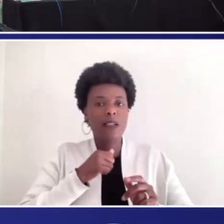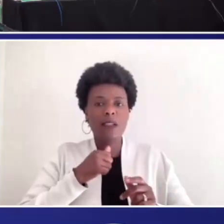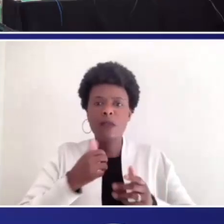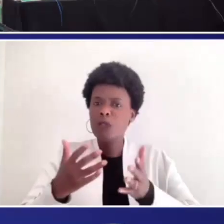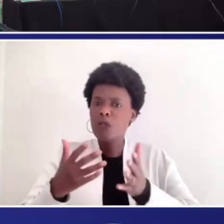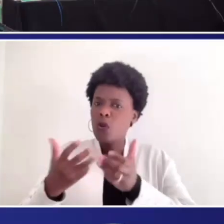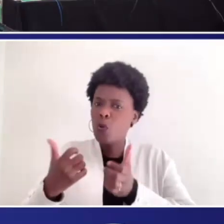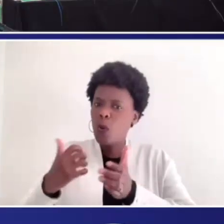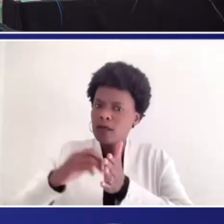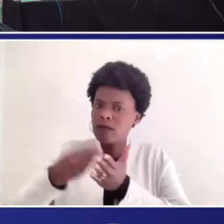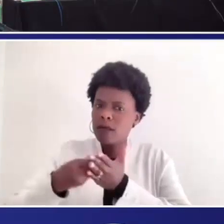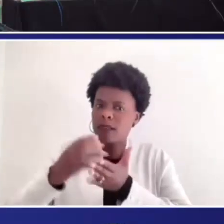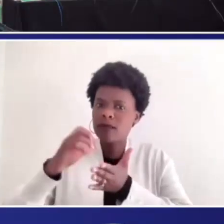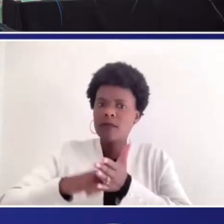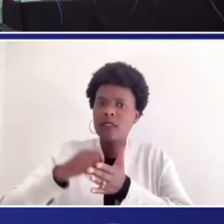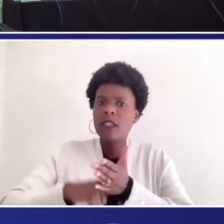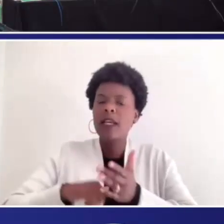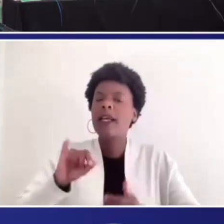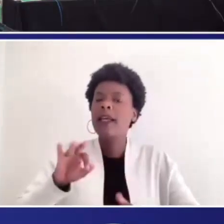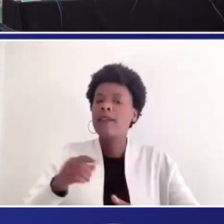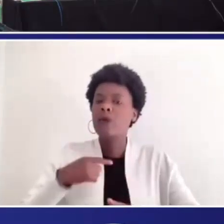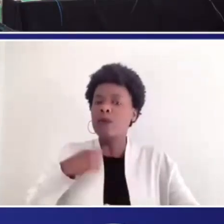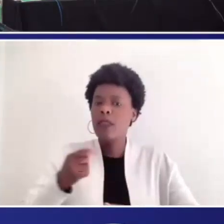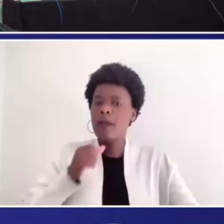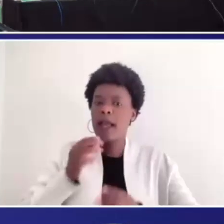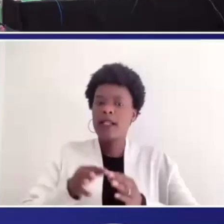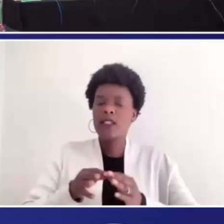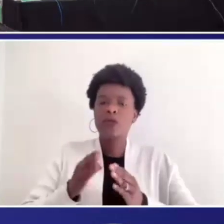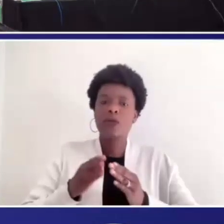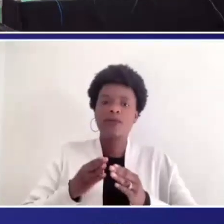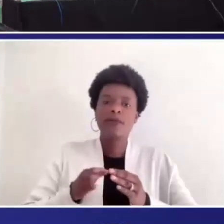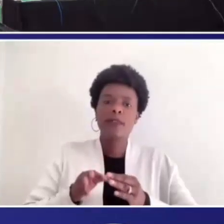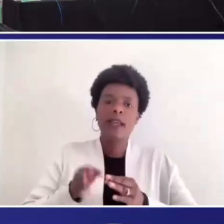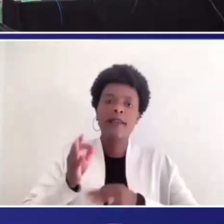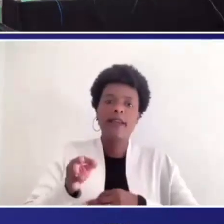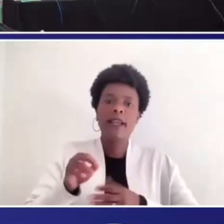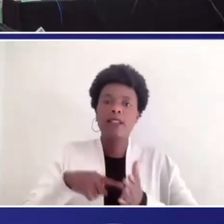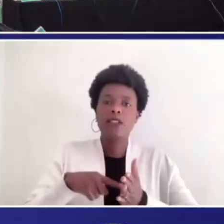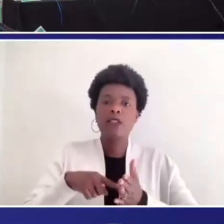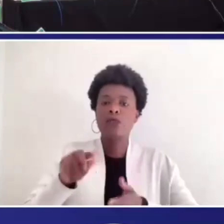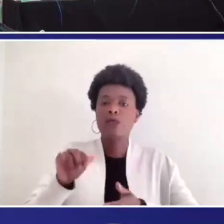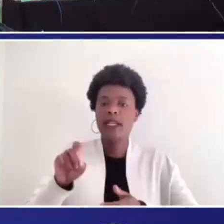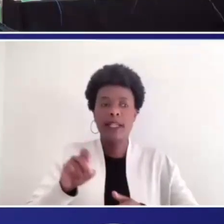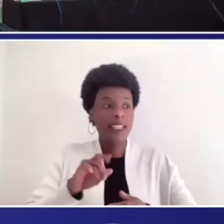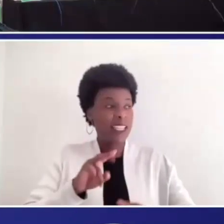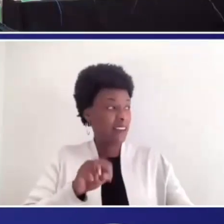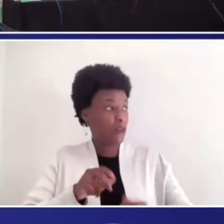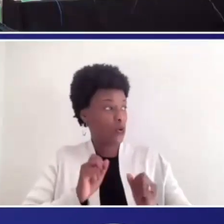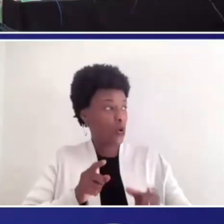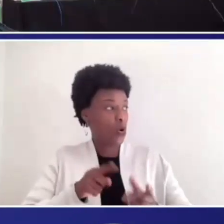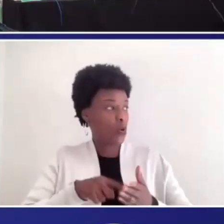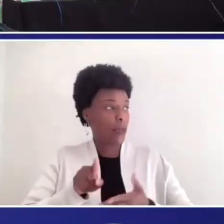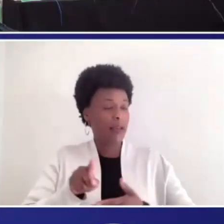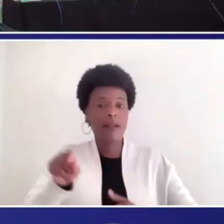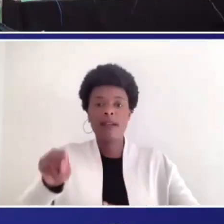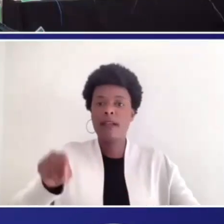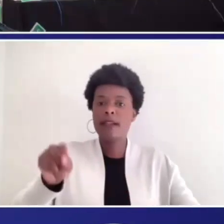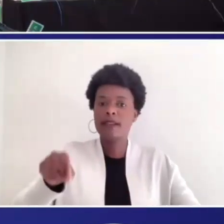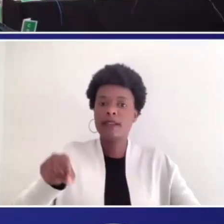. So as long as you tell them not to advance the due date, we'll pick Not to advance the due date, even on autopay? Yes, ma'am. Okay, so I thought you just -- I thought --